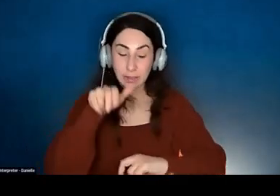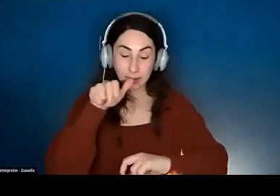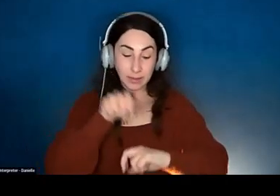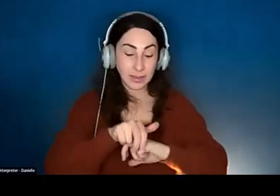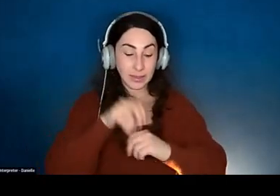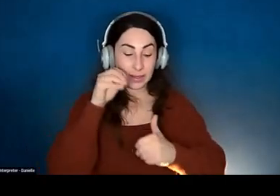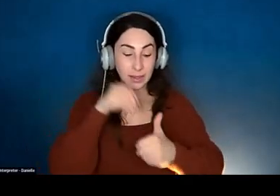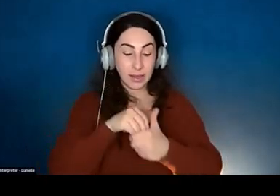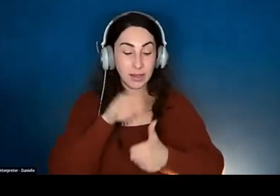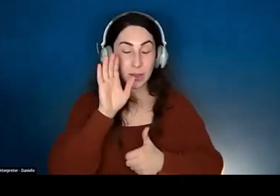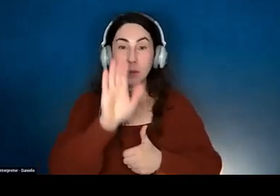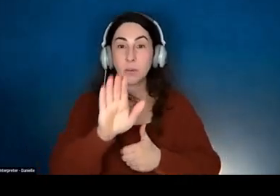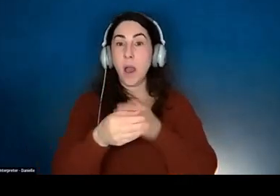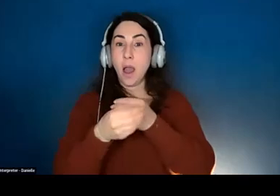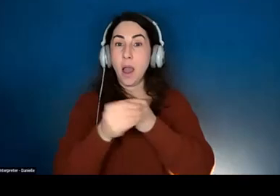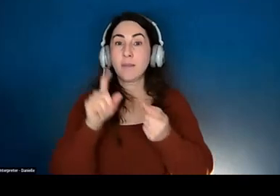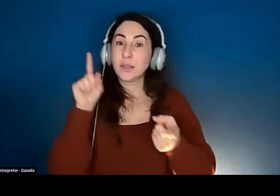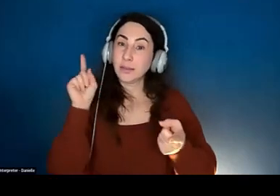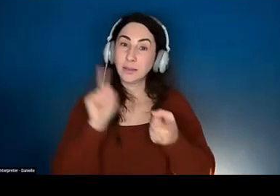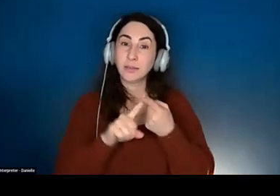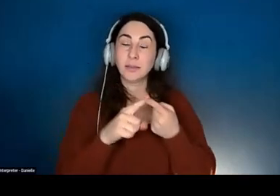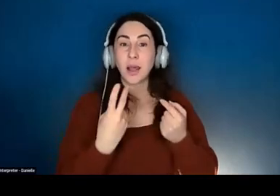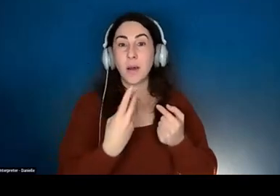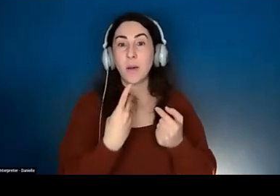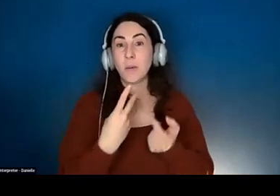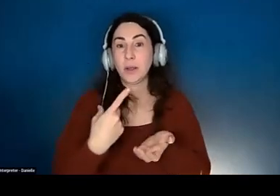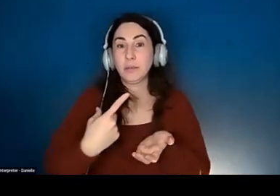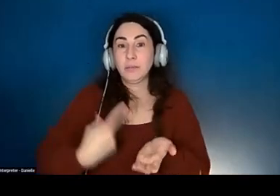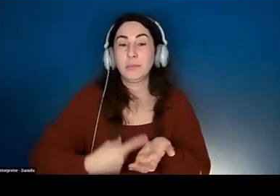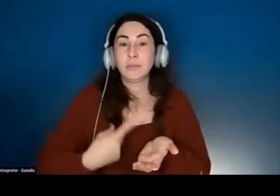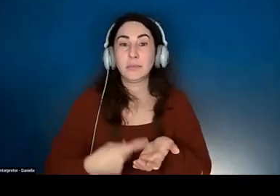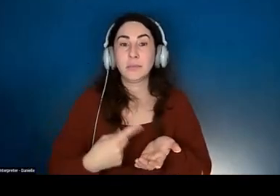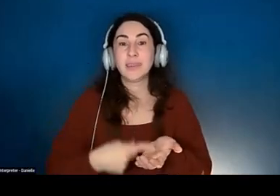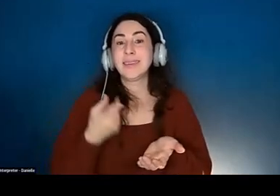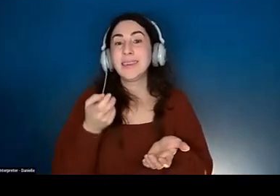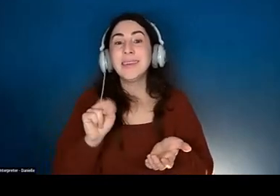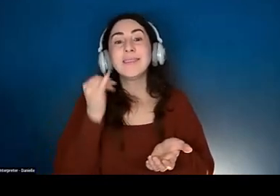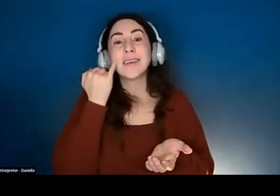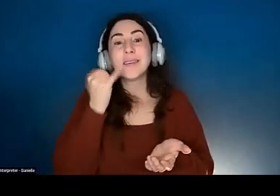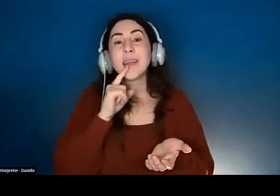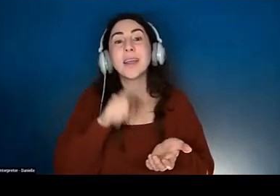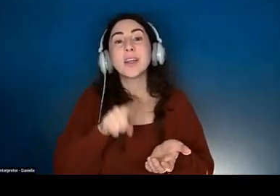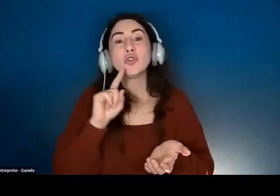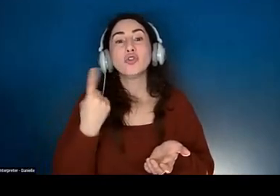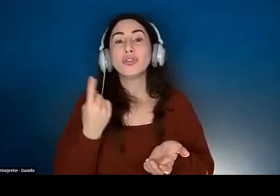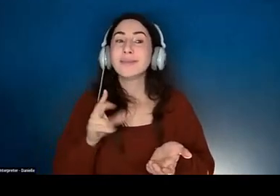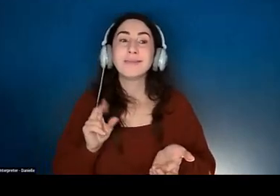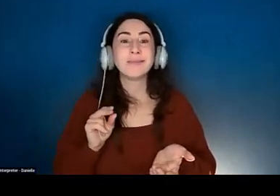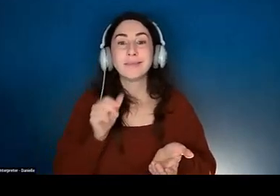And even if that answer is no, thank you, not now, it's still an answer instead of just no response.